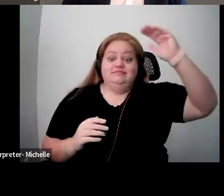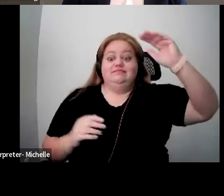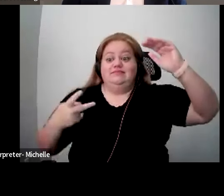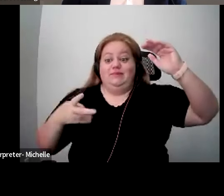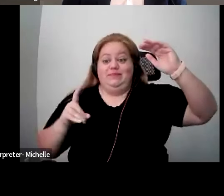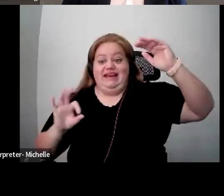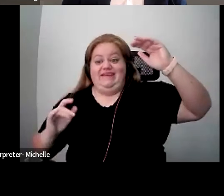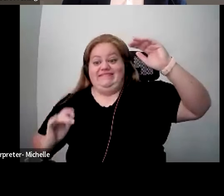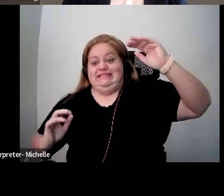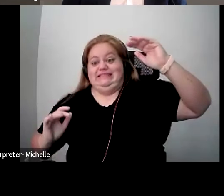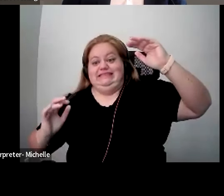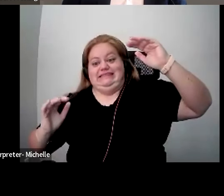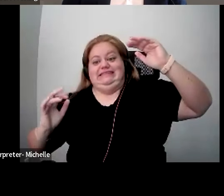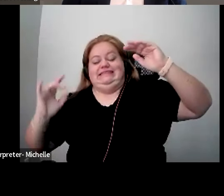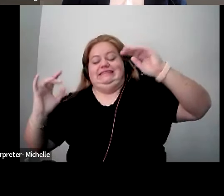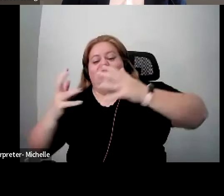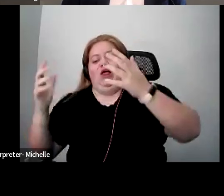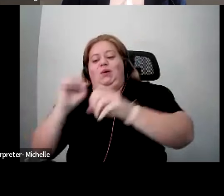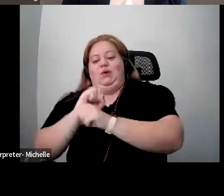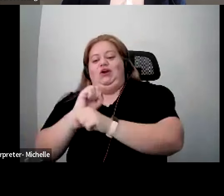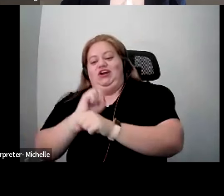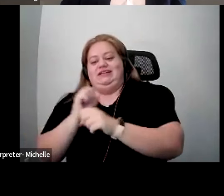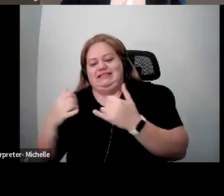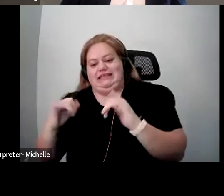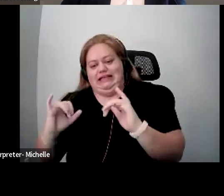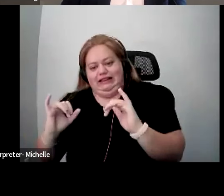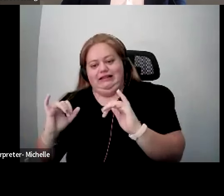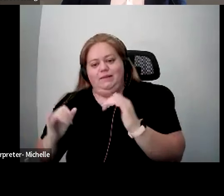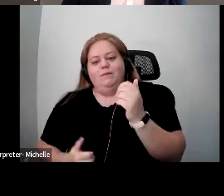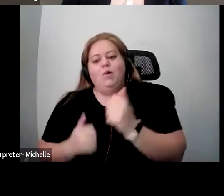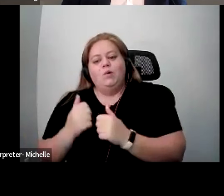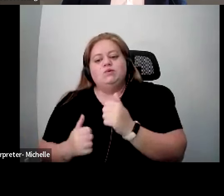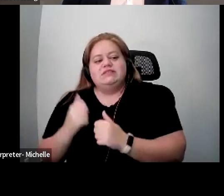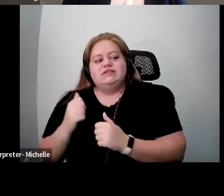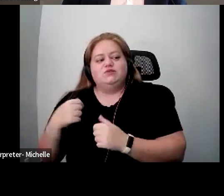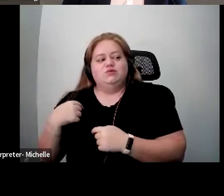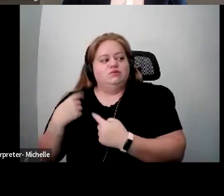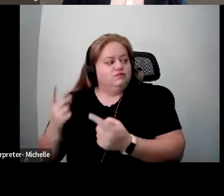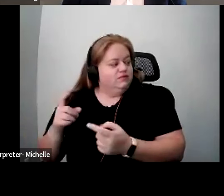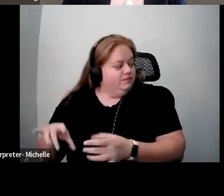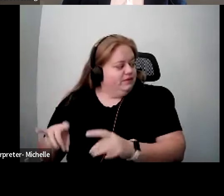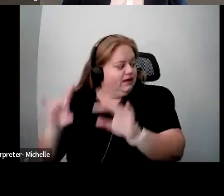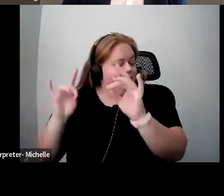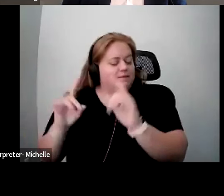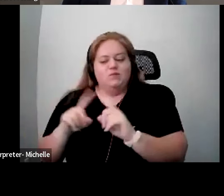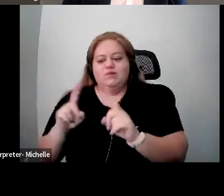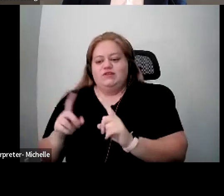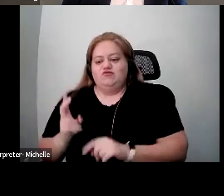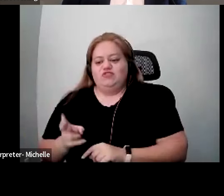a lot of work to arrive there, mostly to historical reasons and how long energy was put into this.